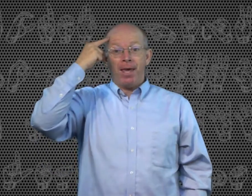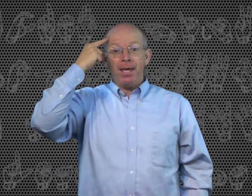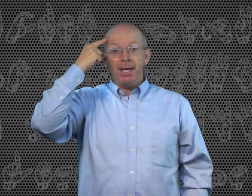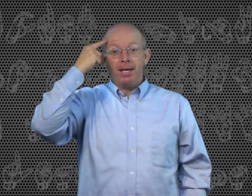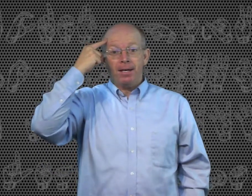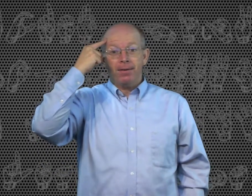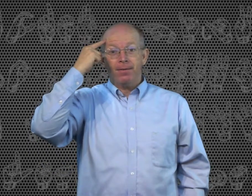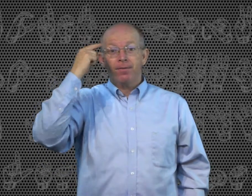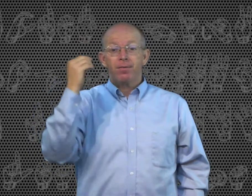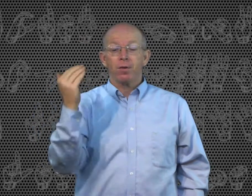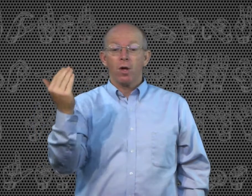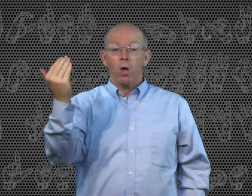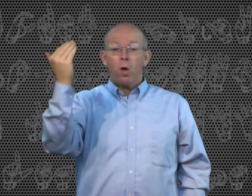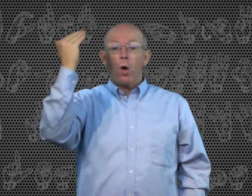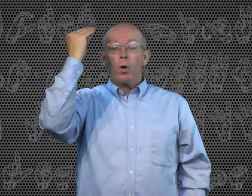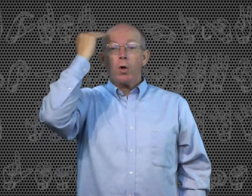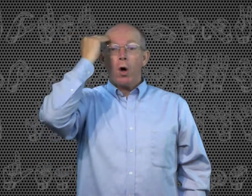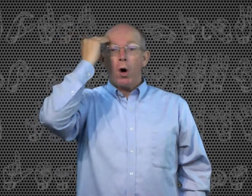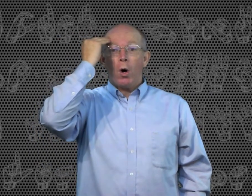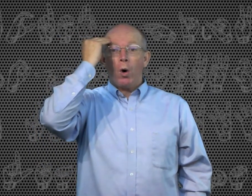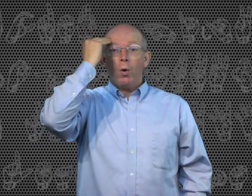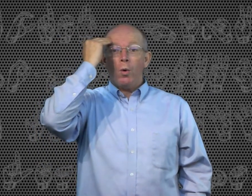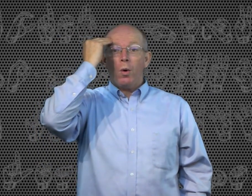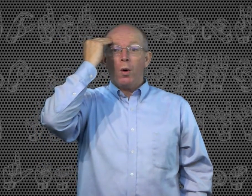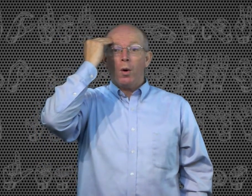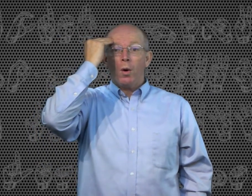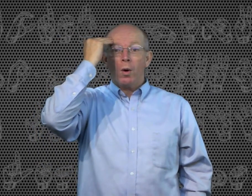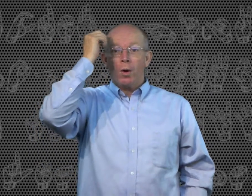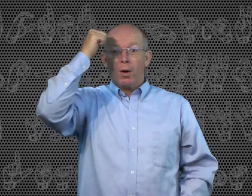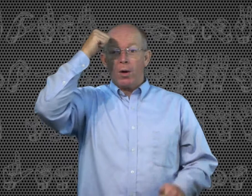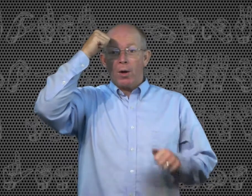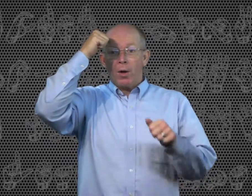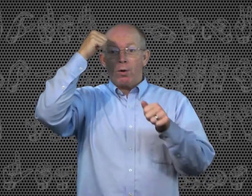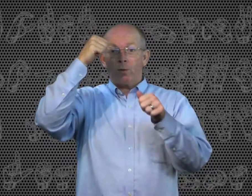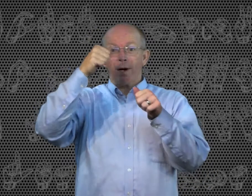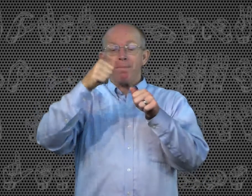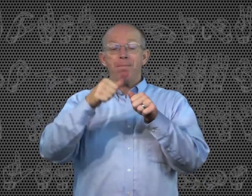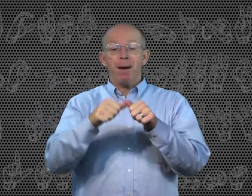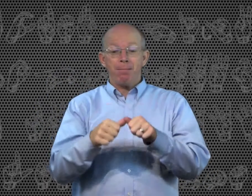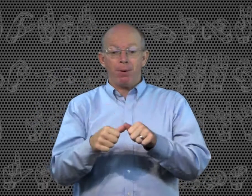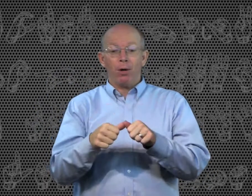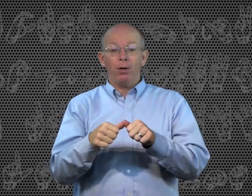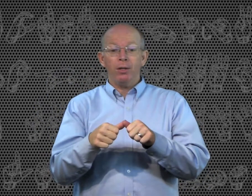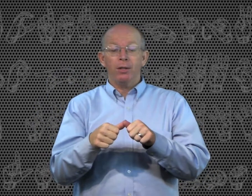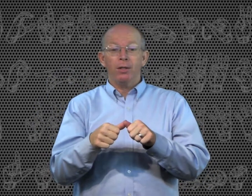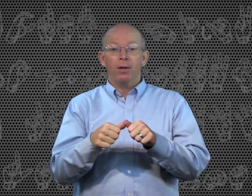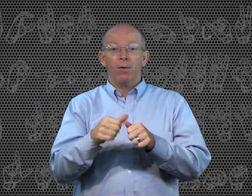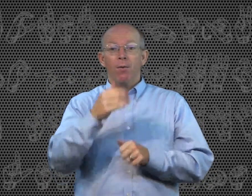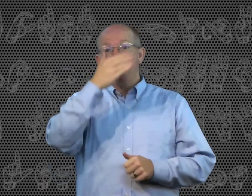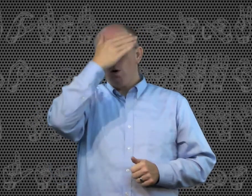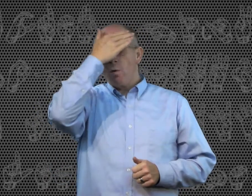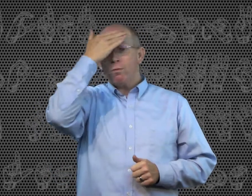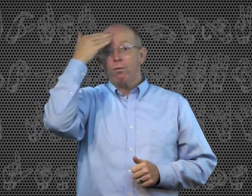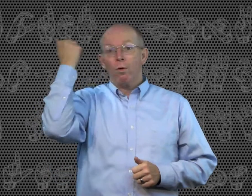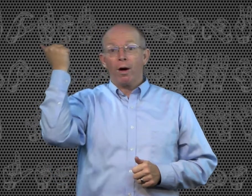THINK KNOW REMEMBER